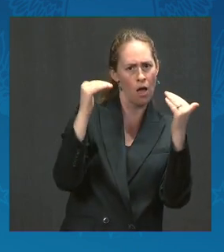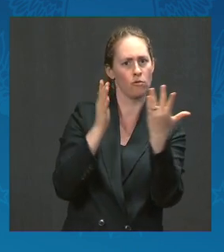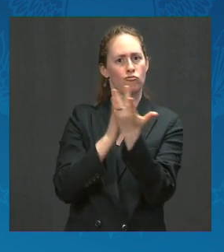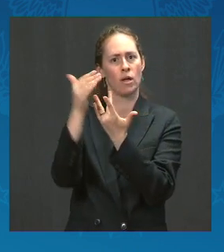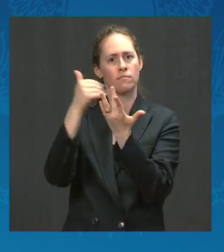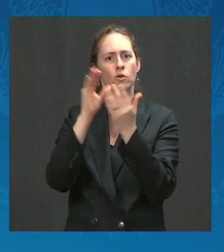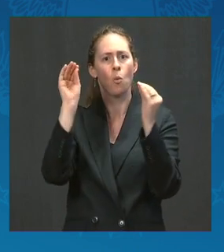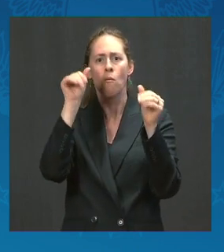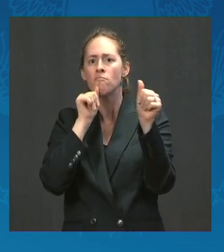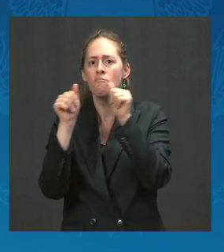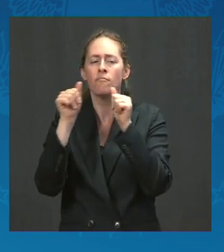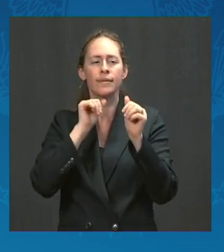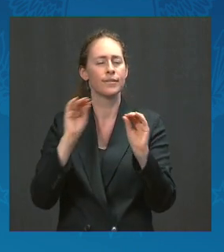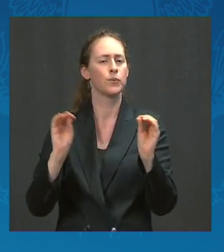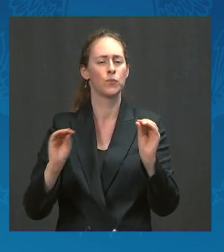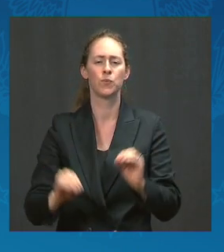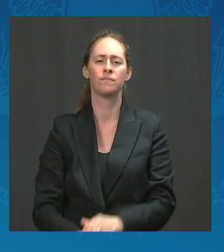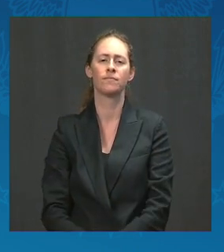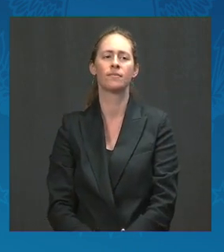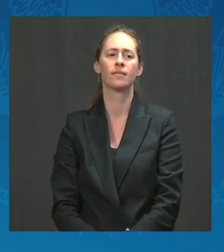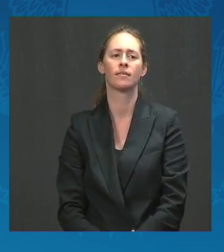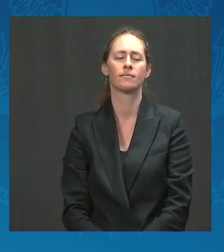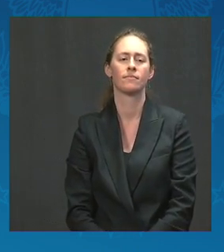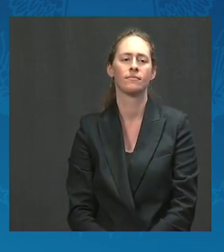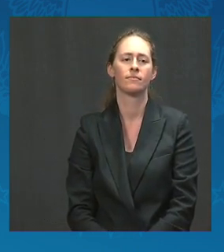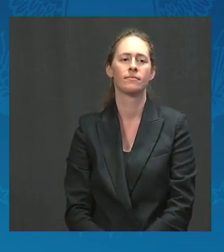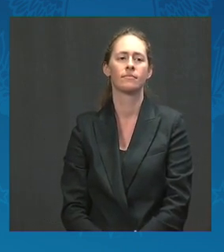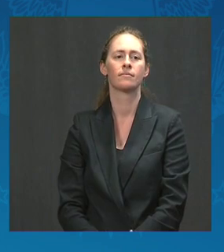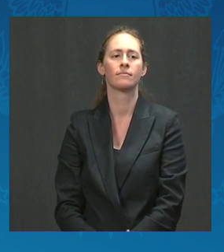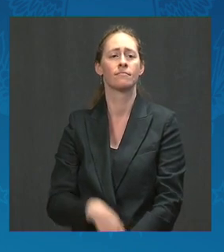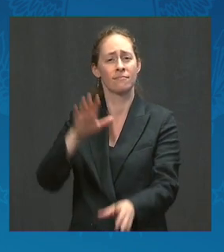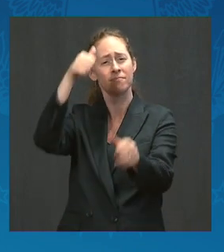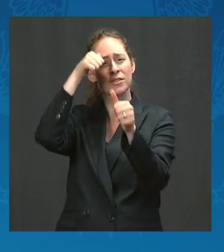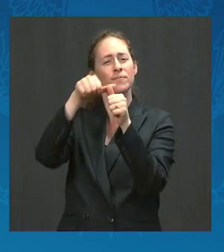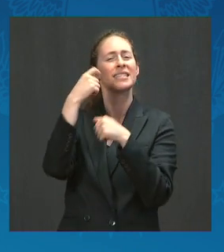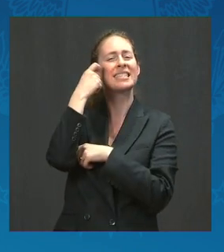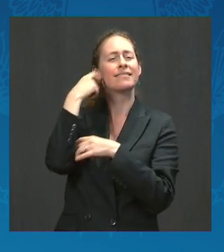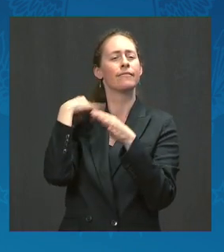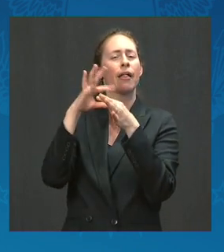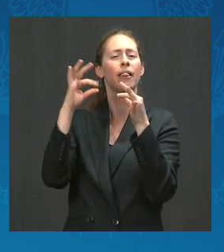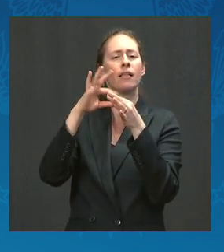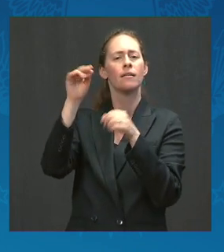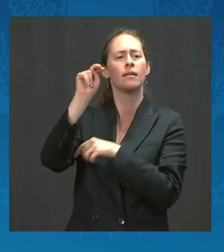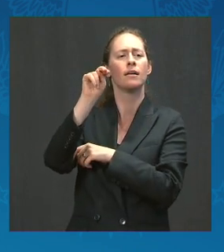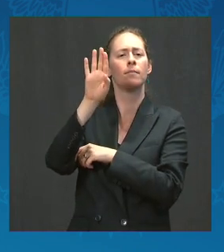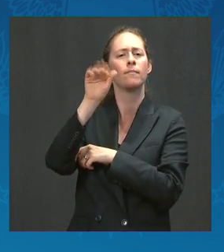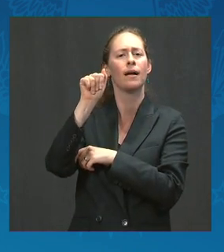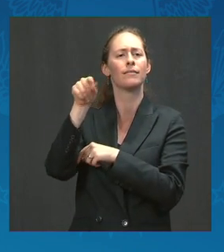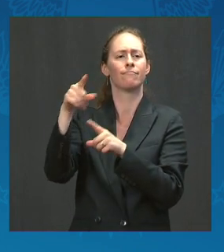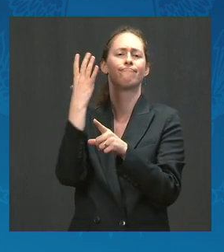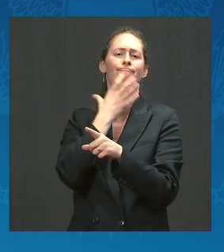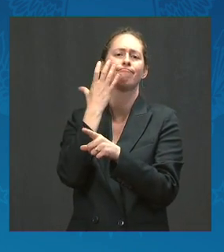So I mentioned earlier that the National Bar Association has helped to shape history on so many levels